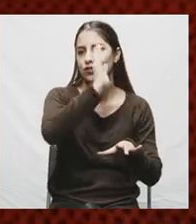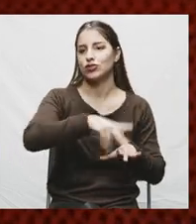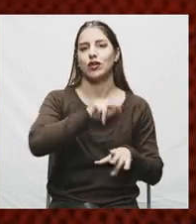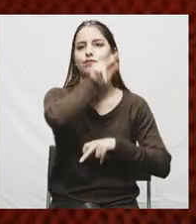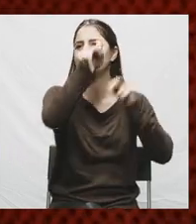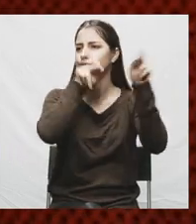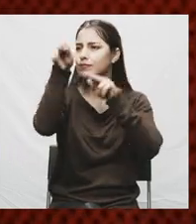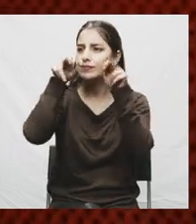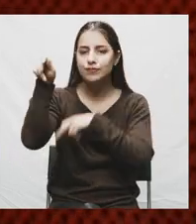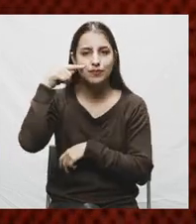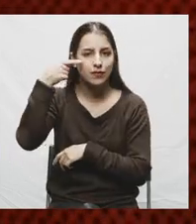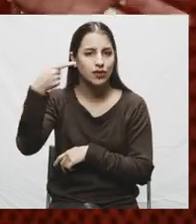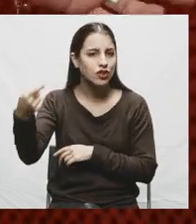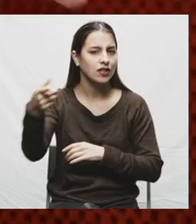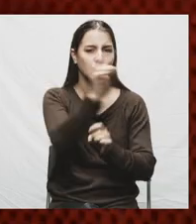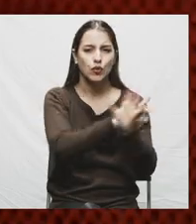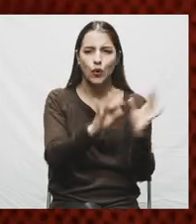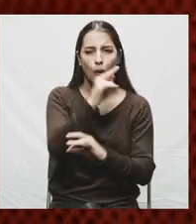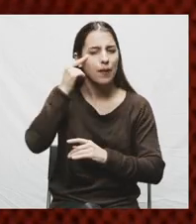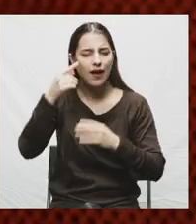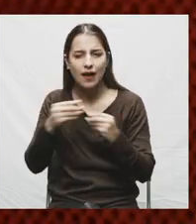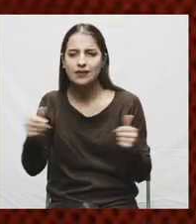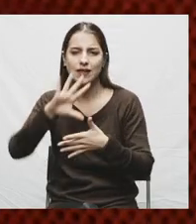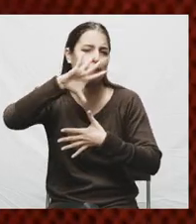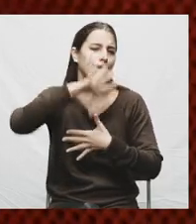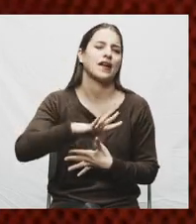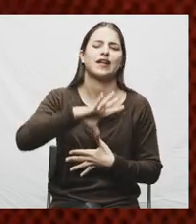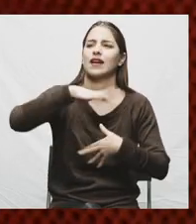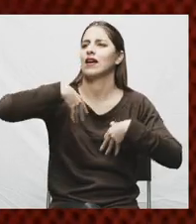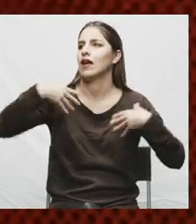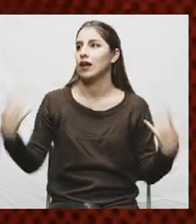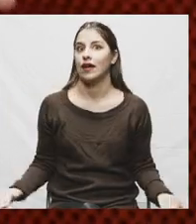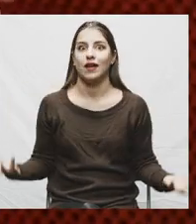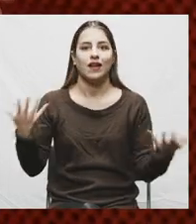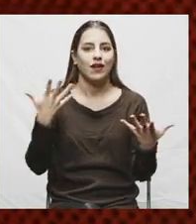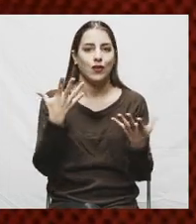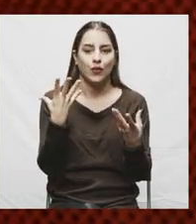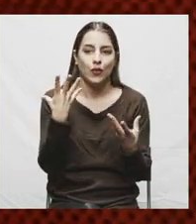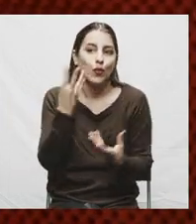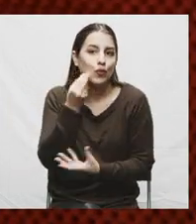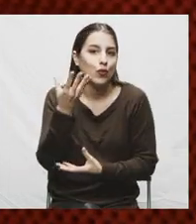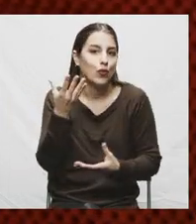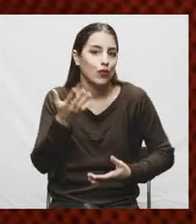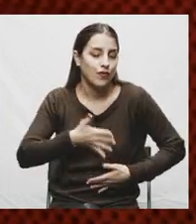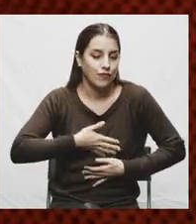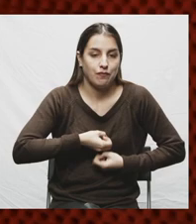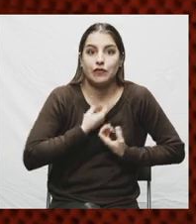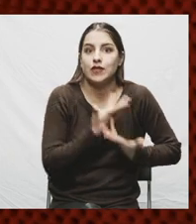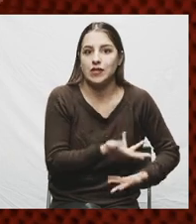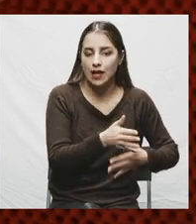from middle East to Asia, the whole of Europe the Americas… as a creator, as a performer.